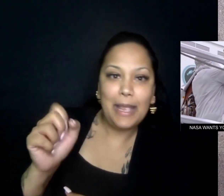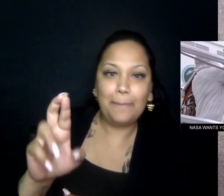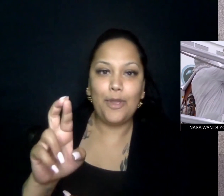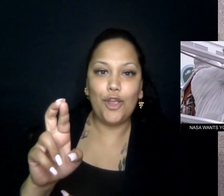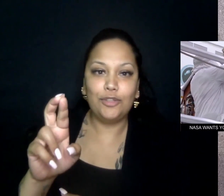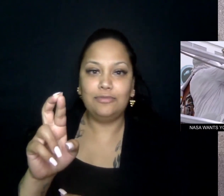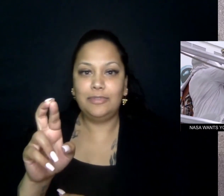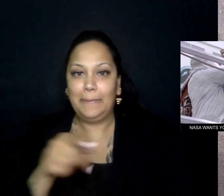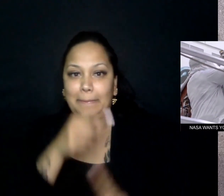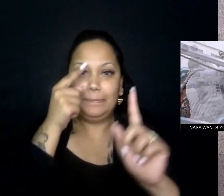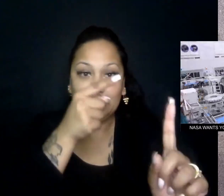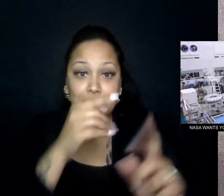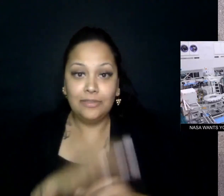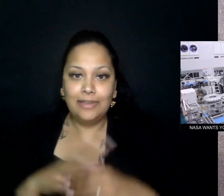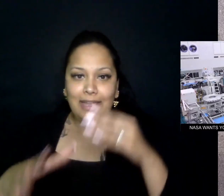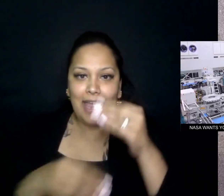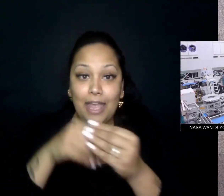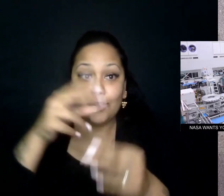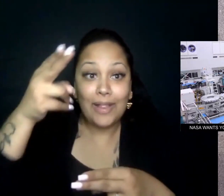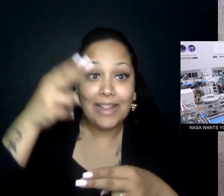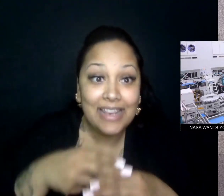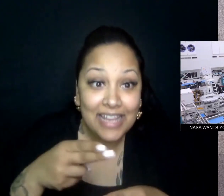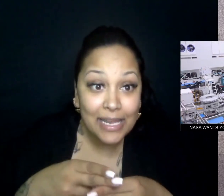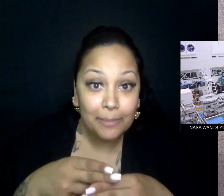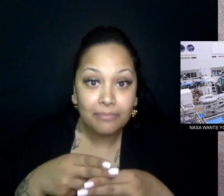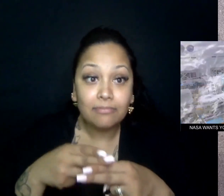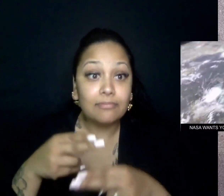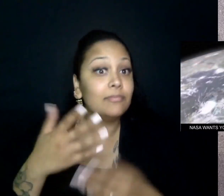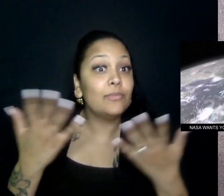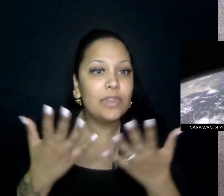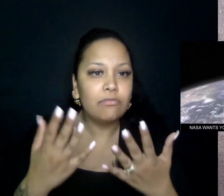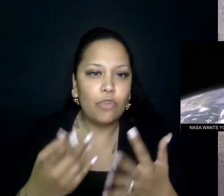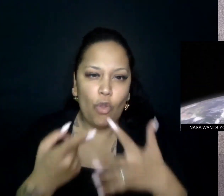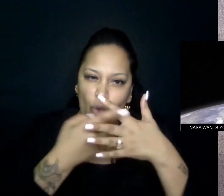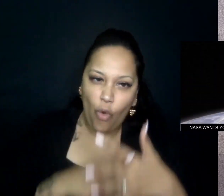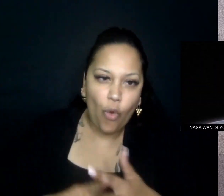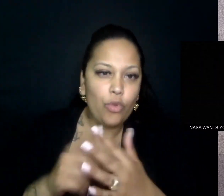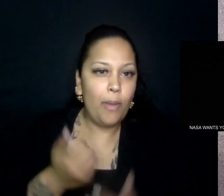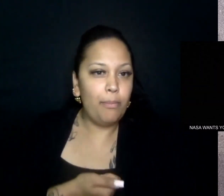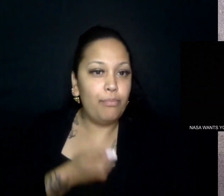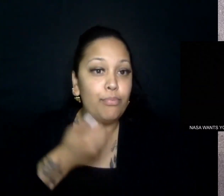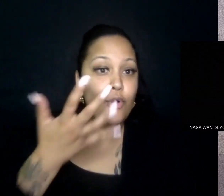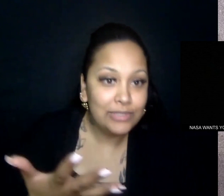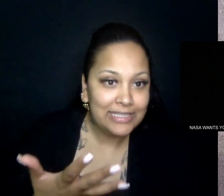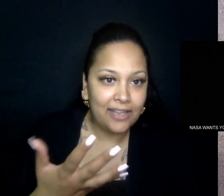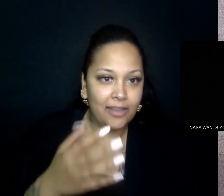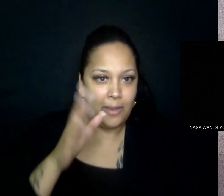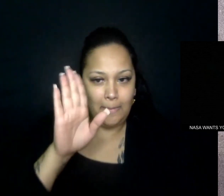by adding your name to an original poem pinned by US poet Ada Lemon.